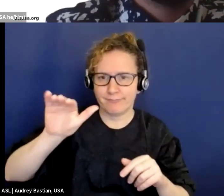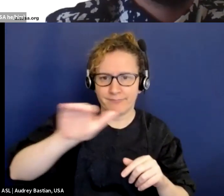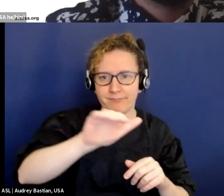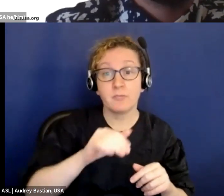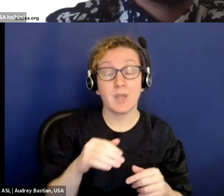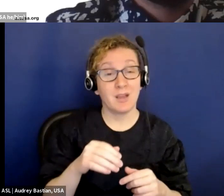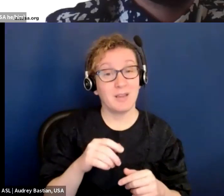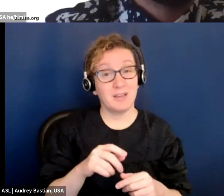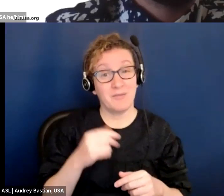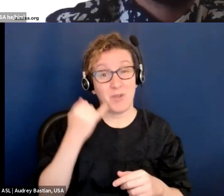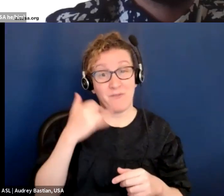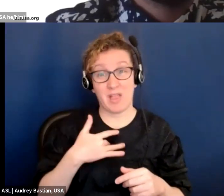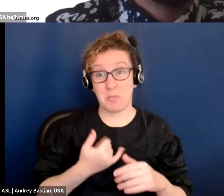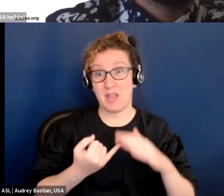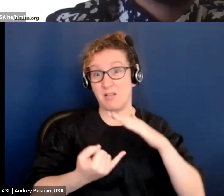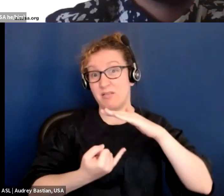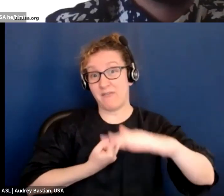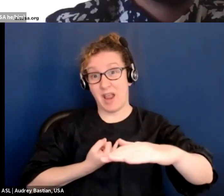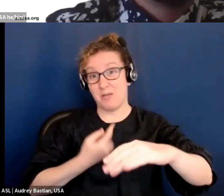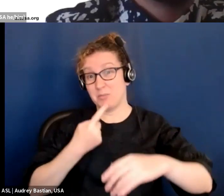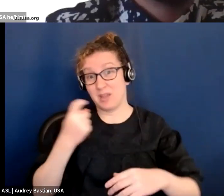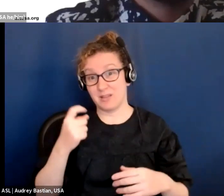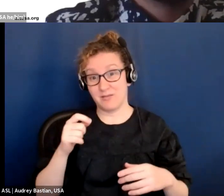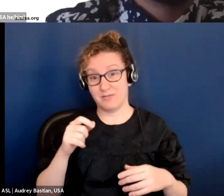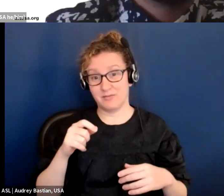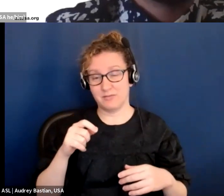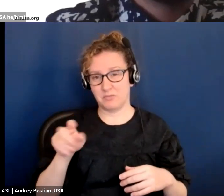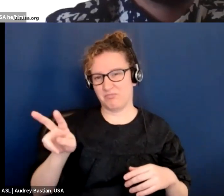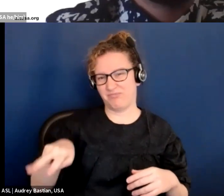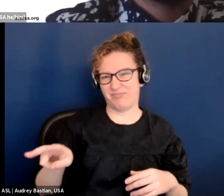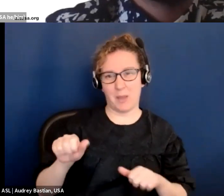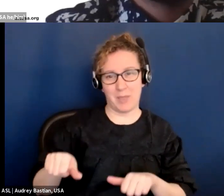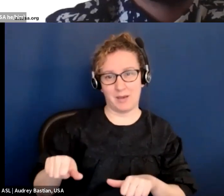when you feel like you are being left out due to ability. It is never going to be comfortable,